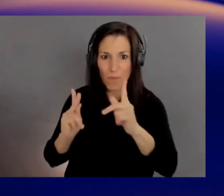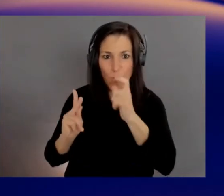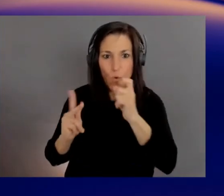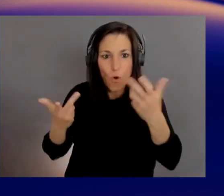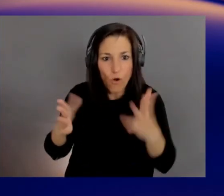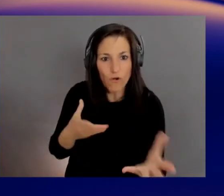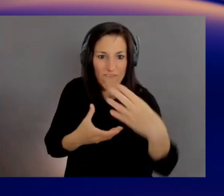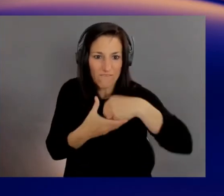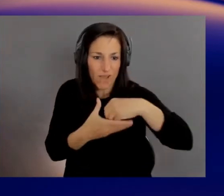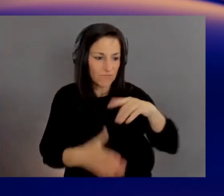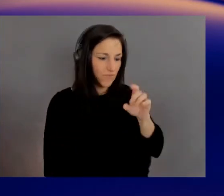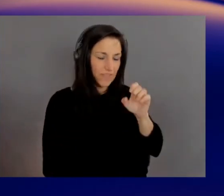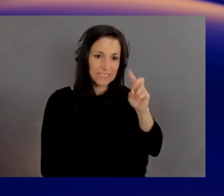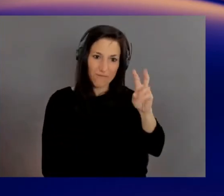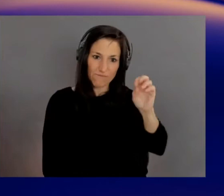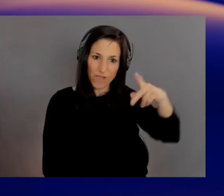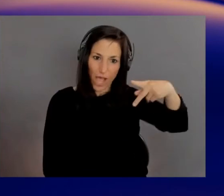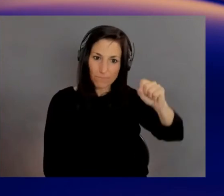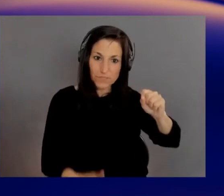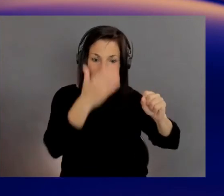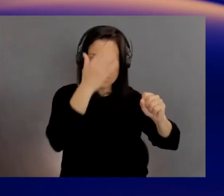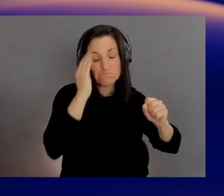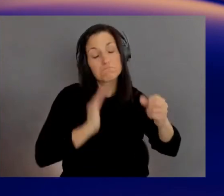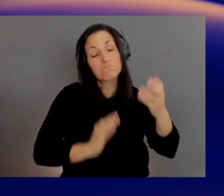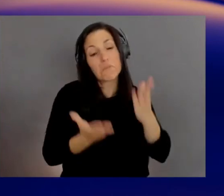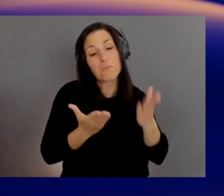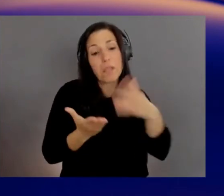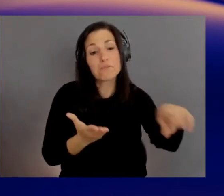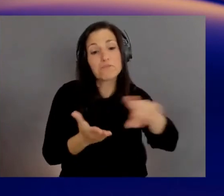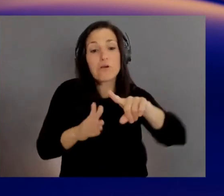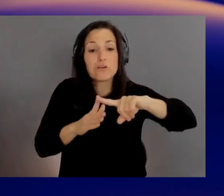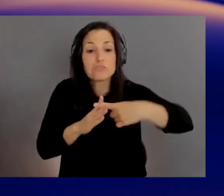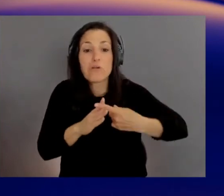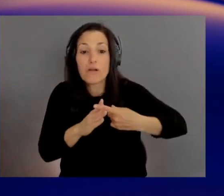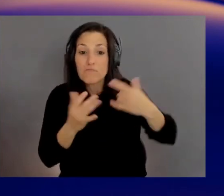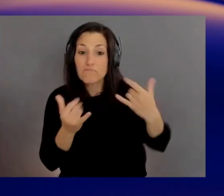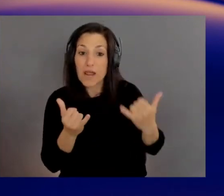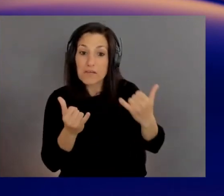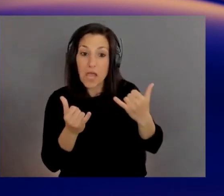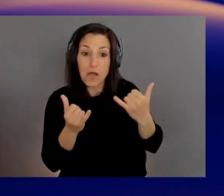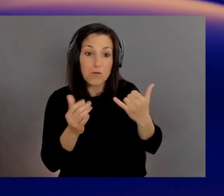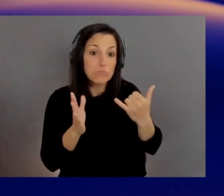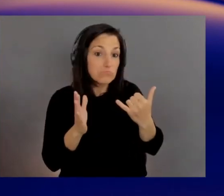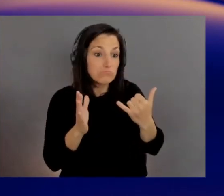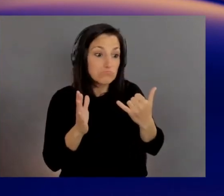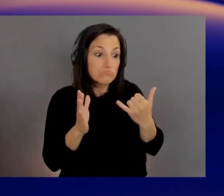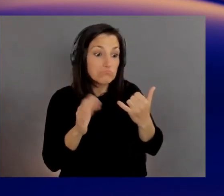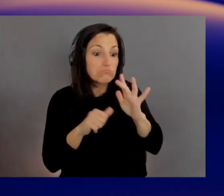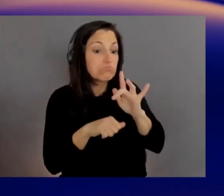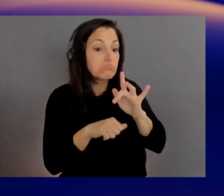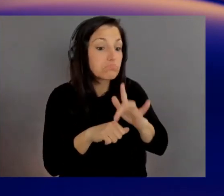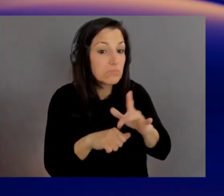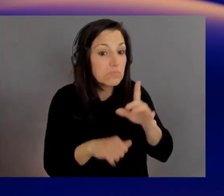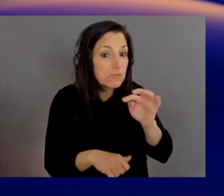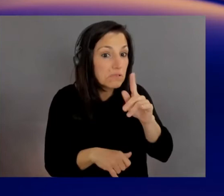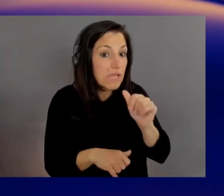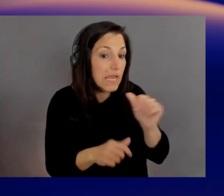Maybe people who are taking these first steps into data science don't see the need necessarily of all this automation.